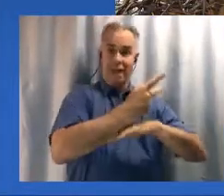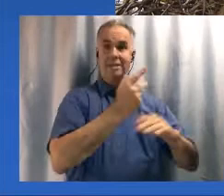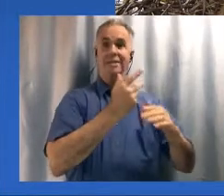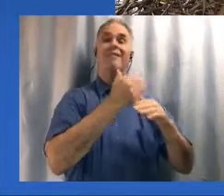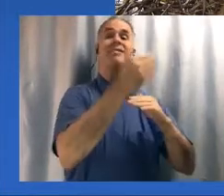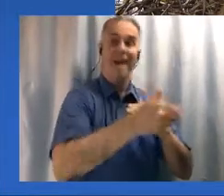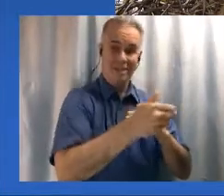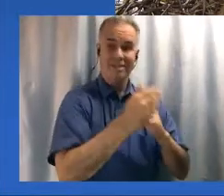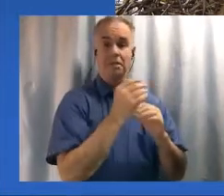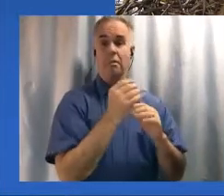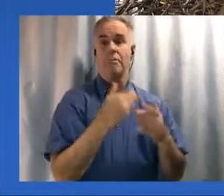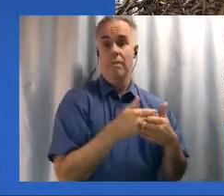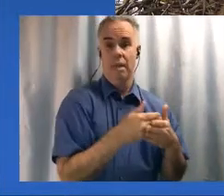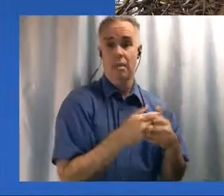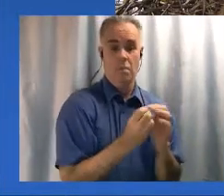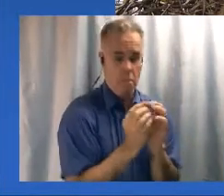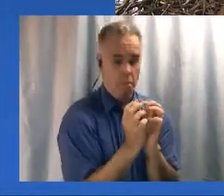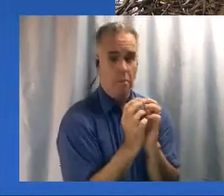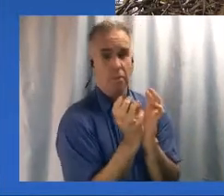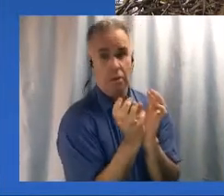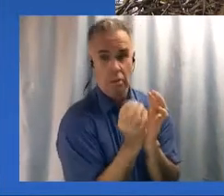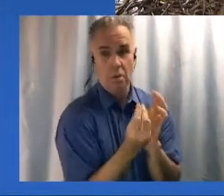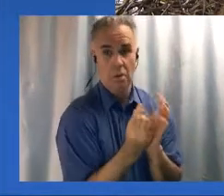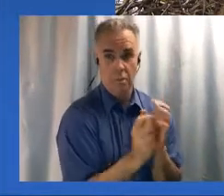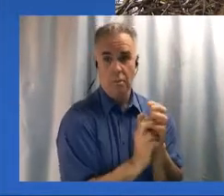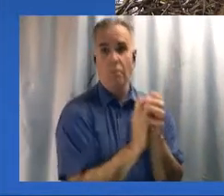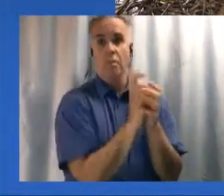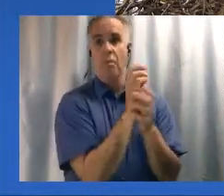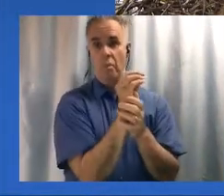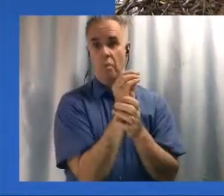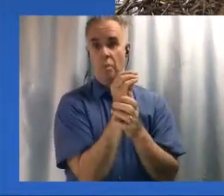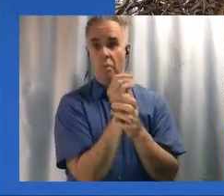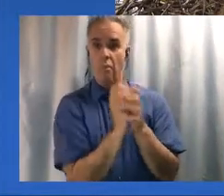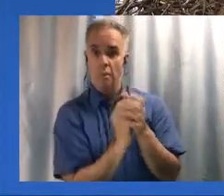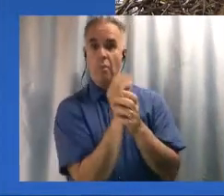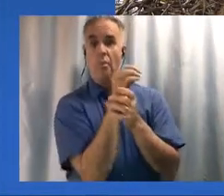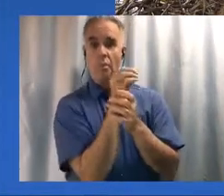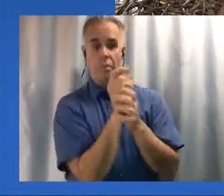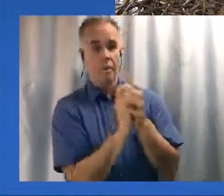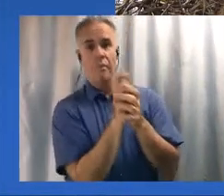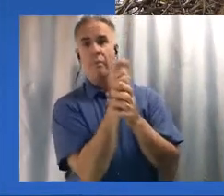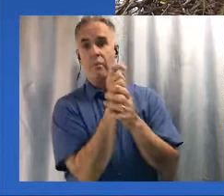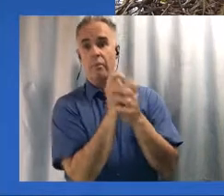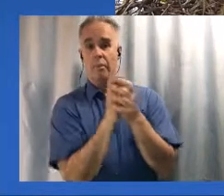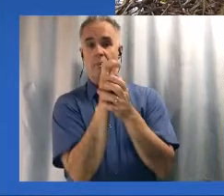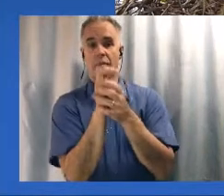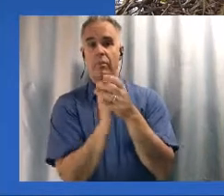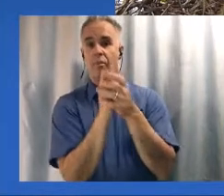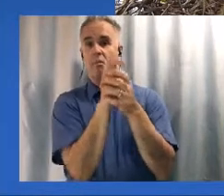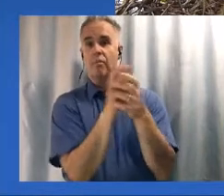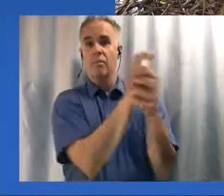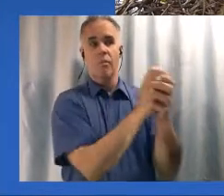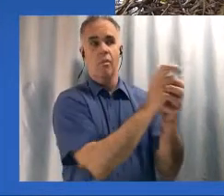Two days later the next owlet hatches. The mother keeps them warm and protects them with her soft feathers.